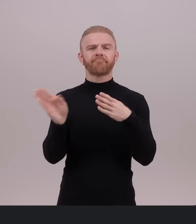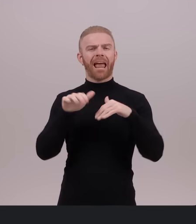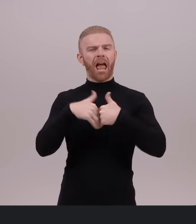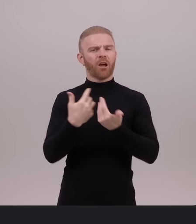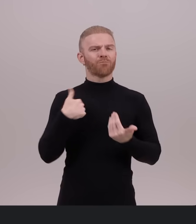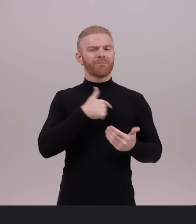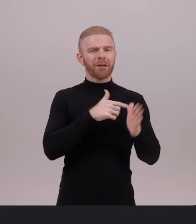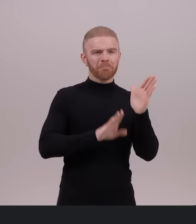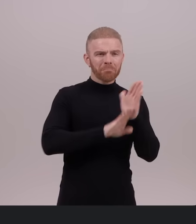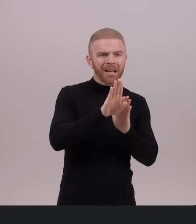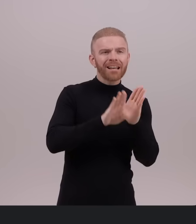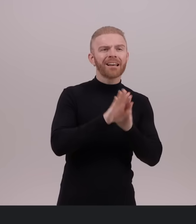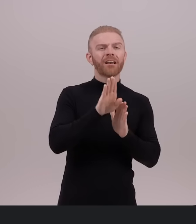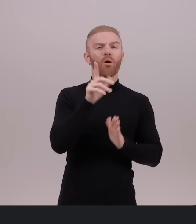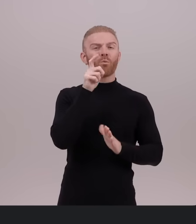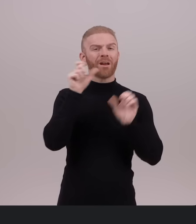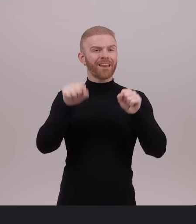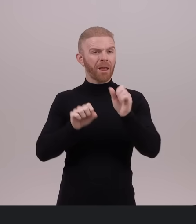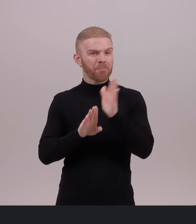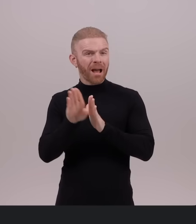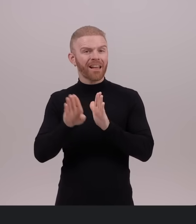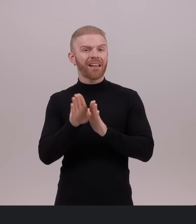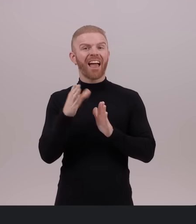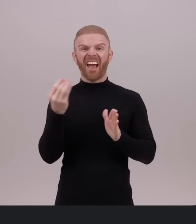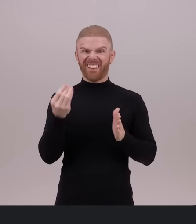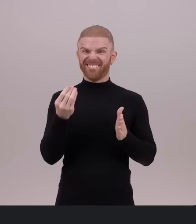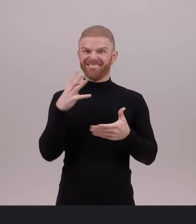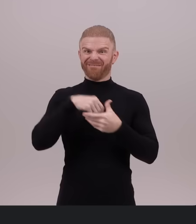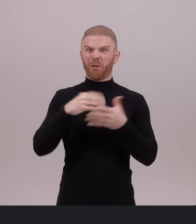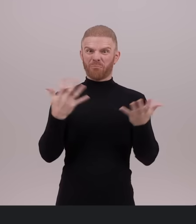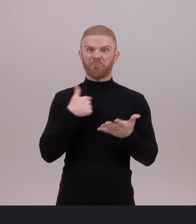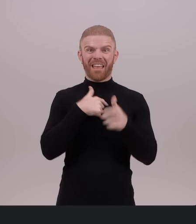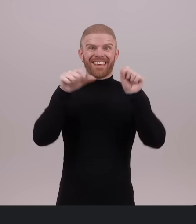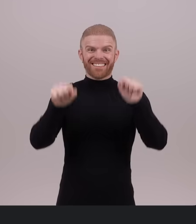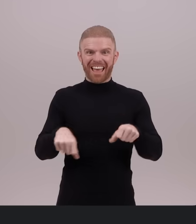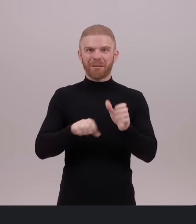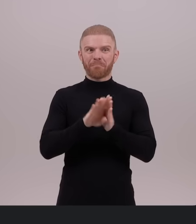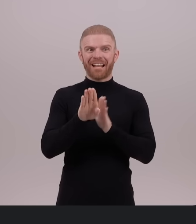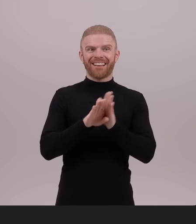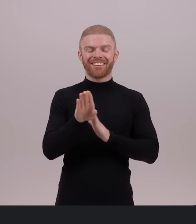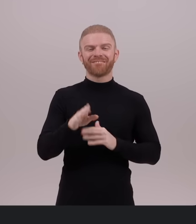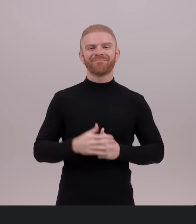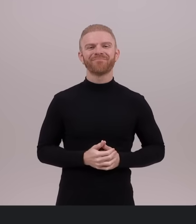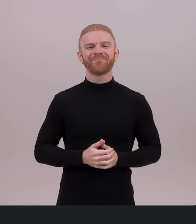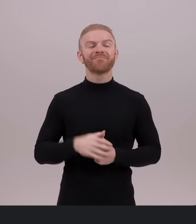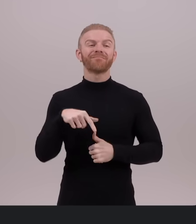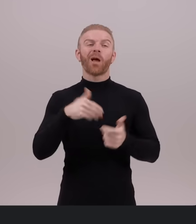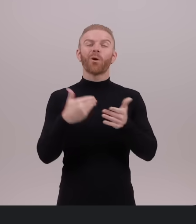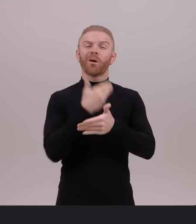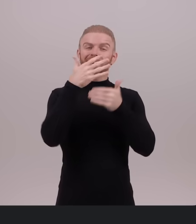who can build and even what we can build. In this new era of agentic web development,